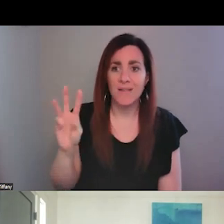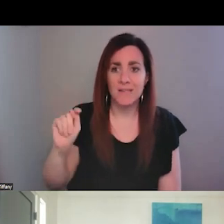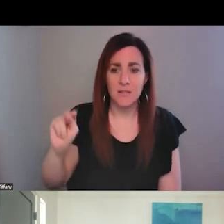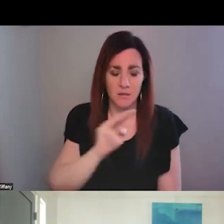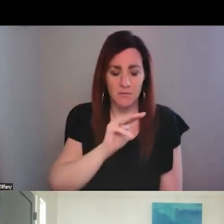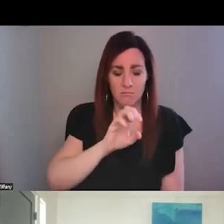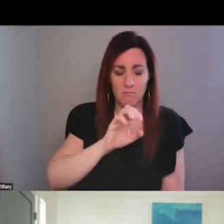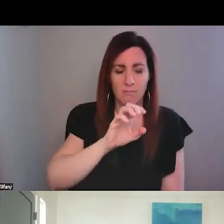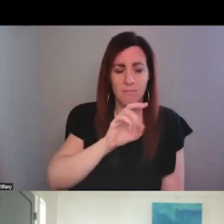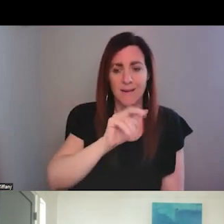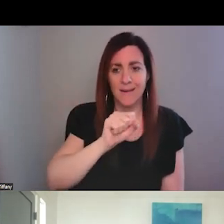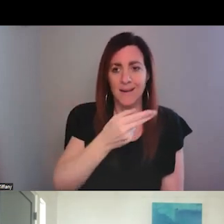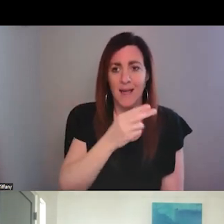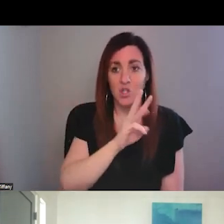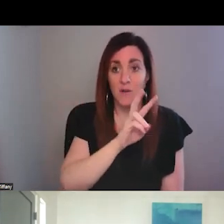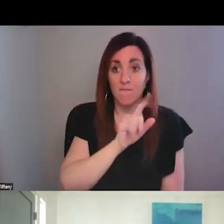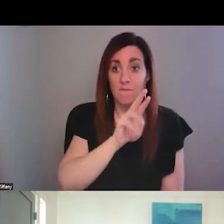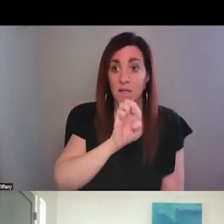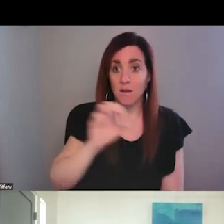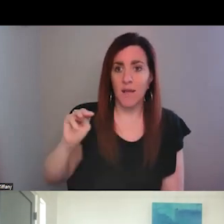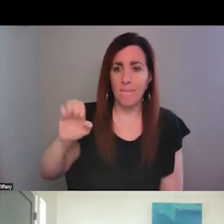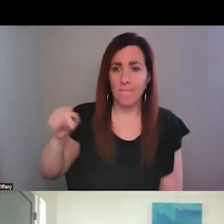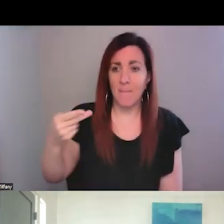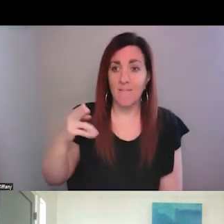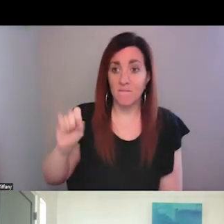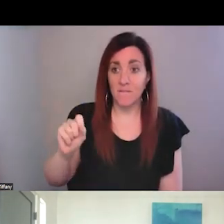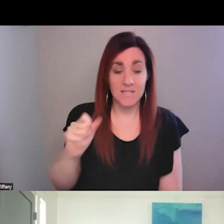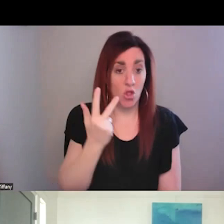THERE WILL BE THREE OF THEM. WE WILL WORK WITH THEM TO SEE WHAT